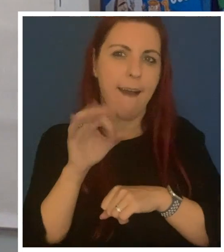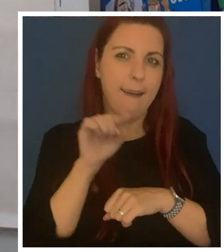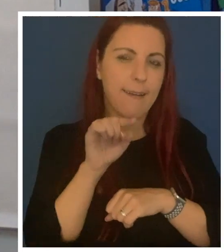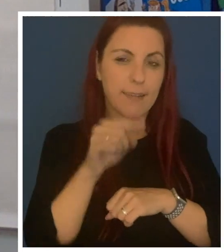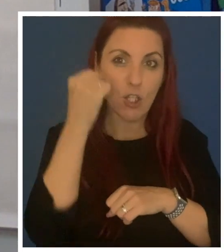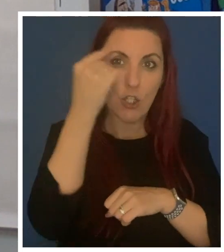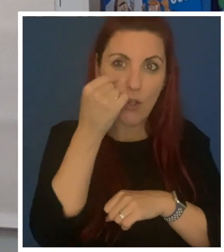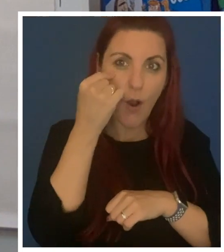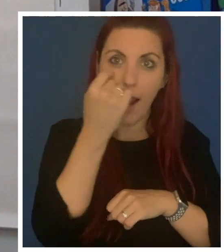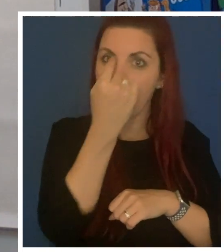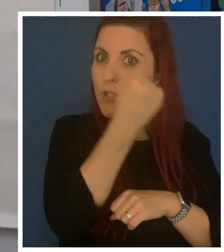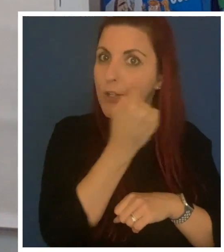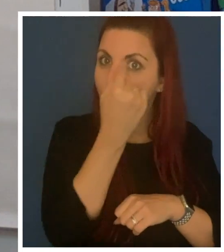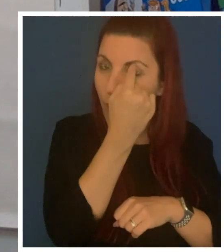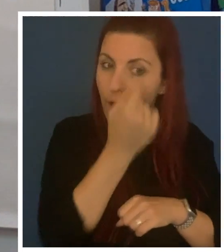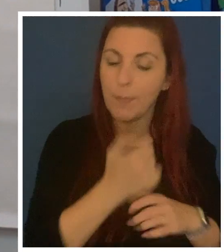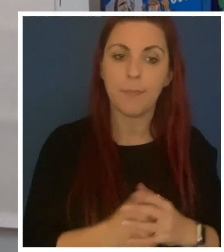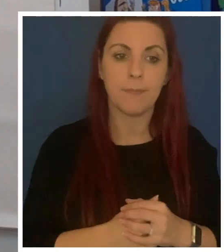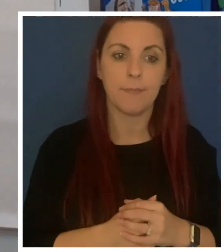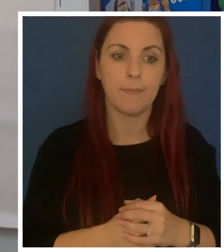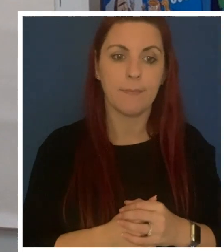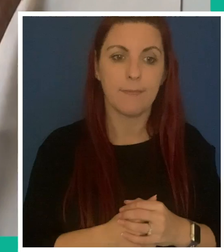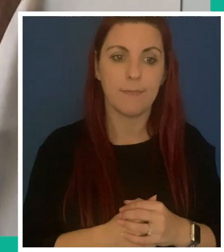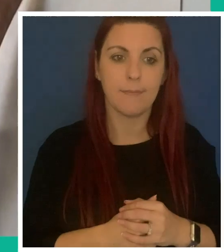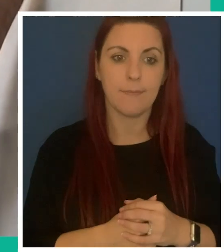going to be a circle so I'm going to draw two circles just over her nose, one